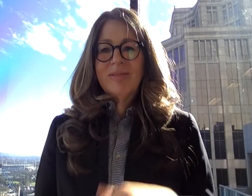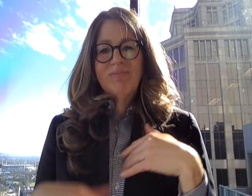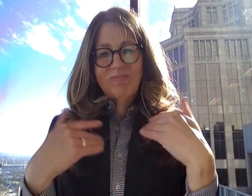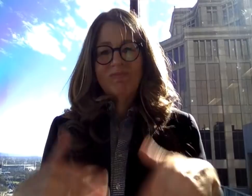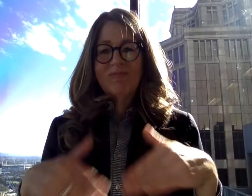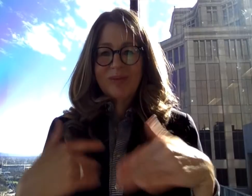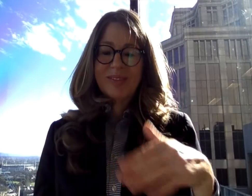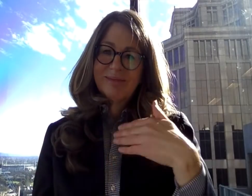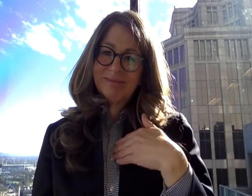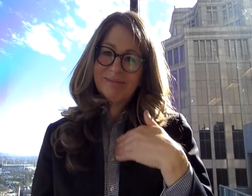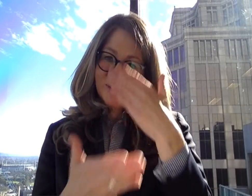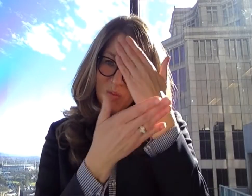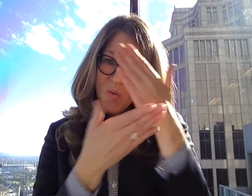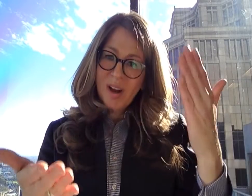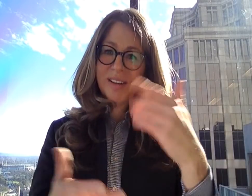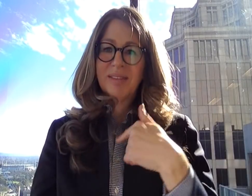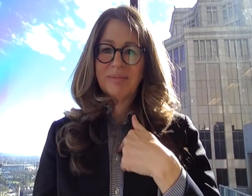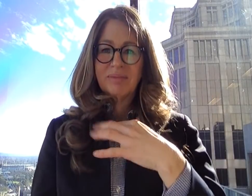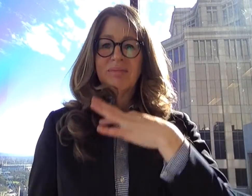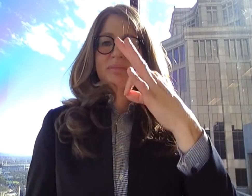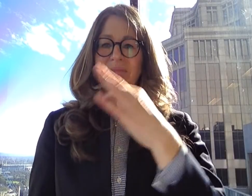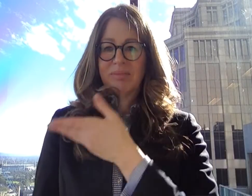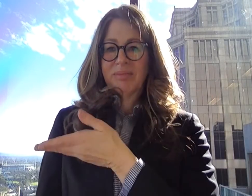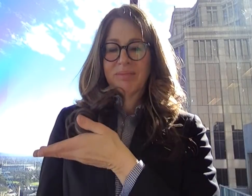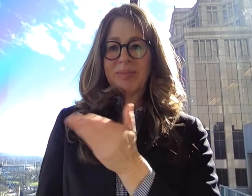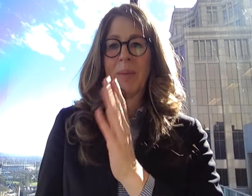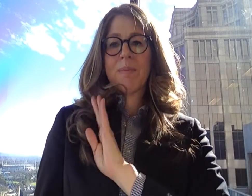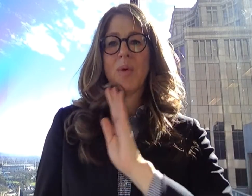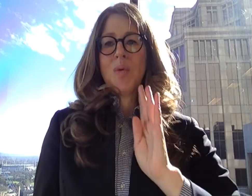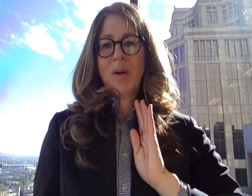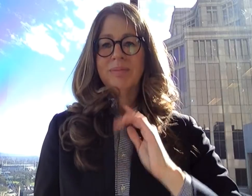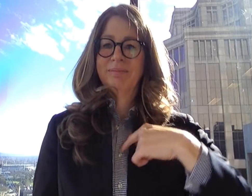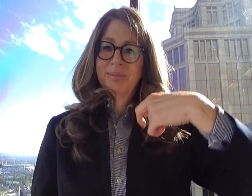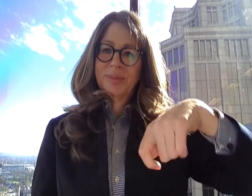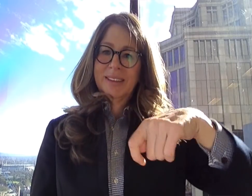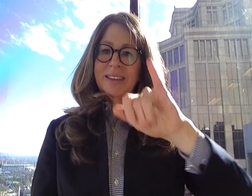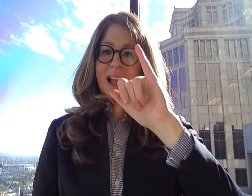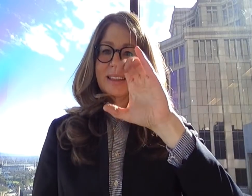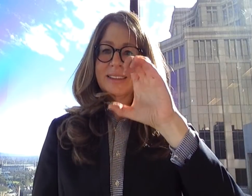Firstly, I would like to say that I consider it an immense privilege to lead